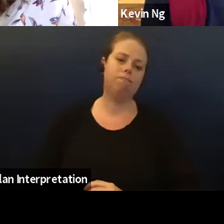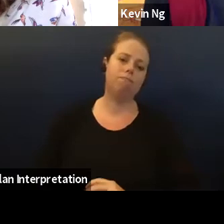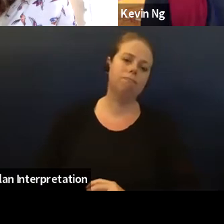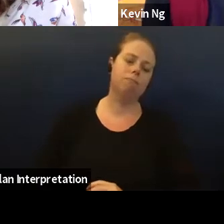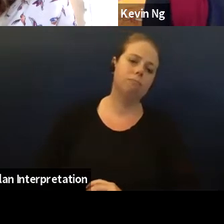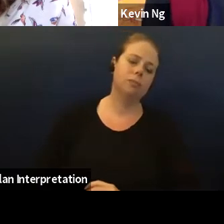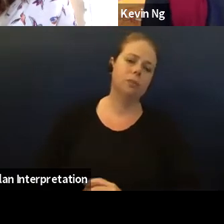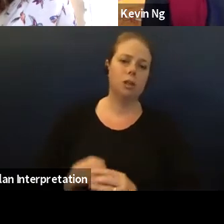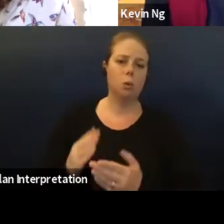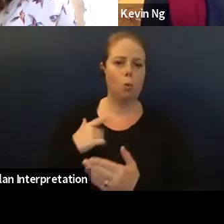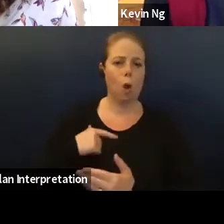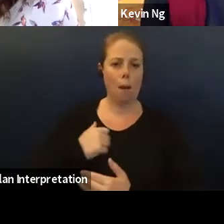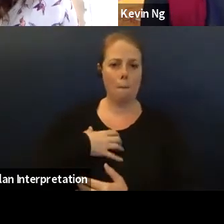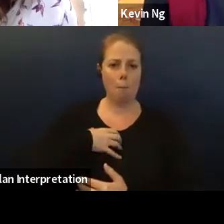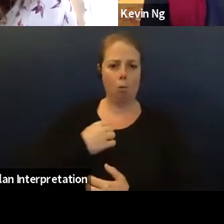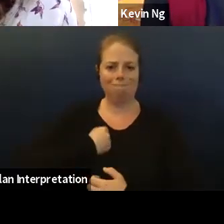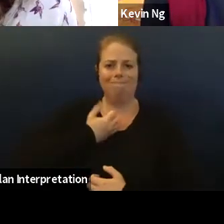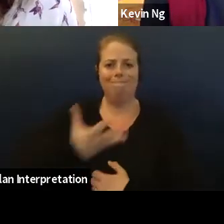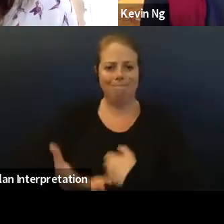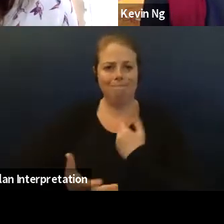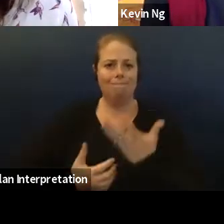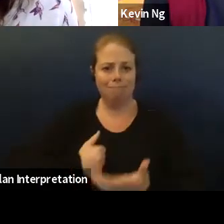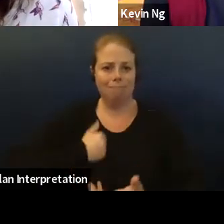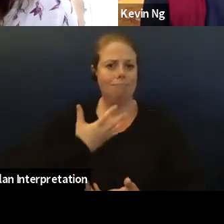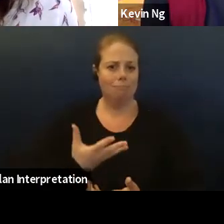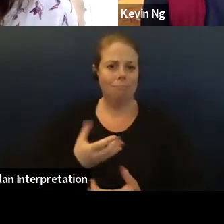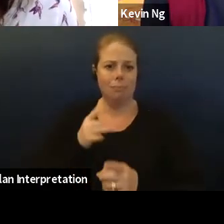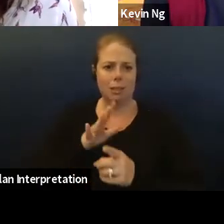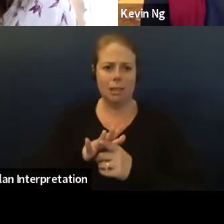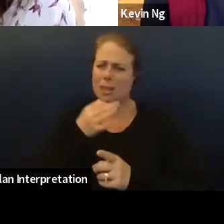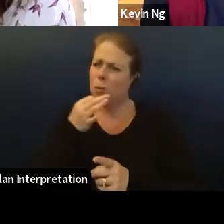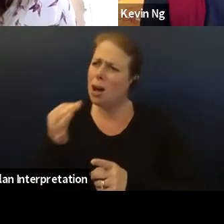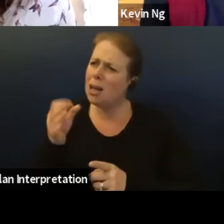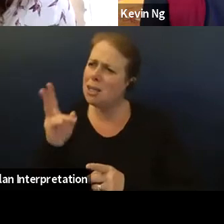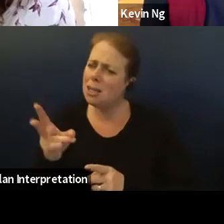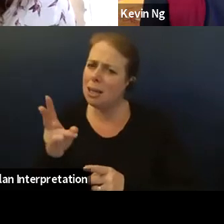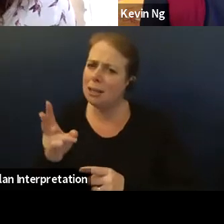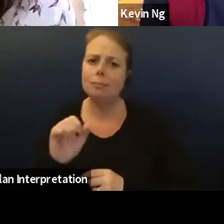I'm just going to get you to >>PIP: Yeah, so just what would you say to someone